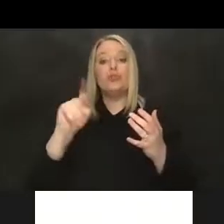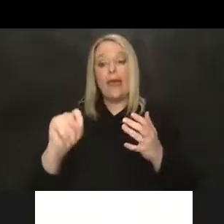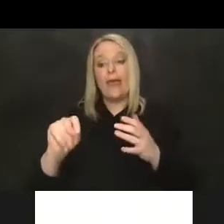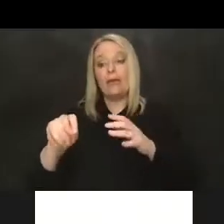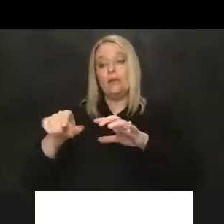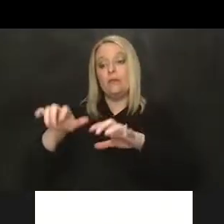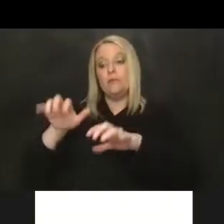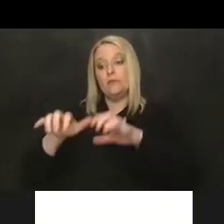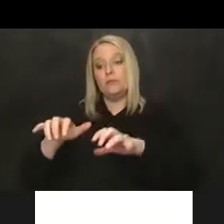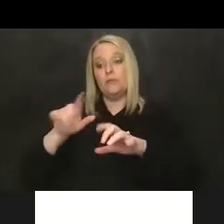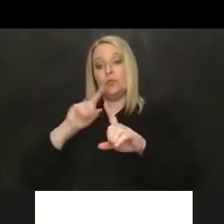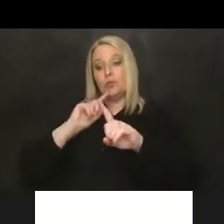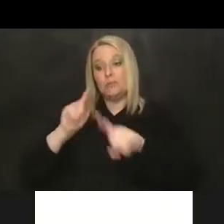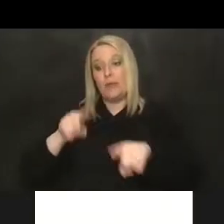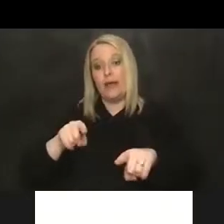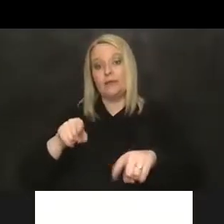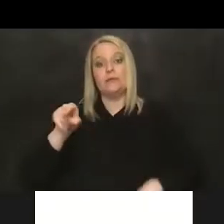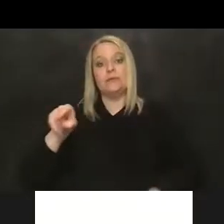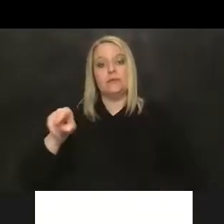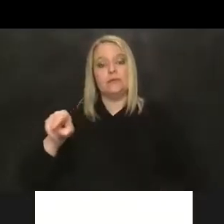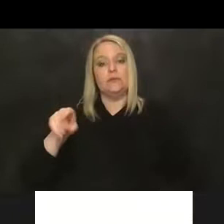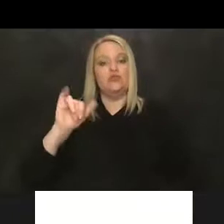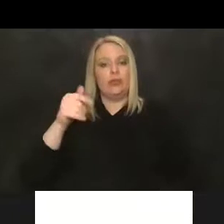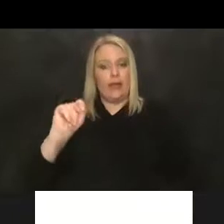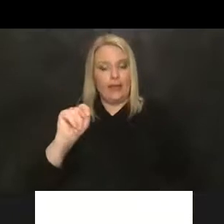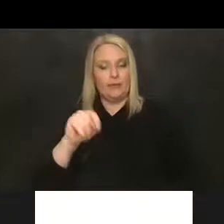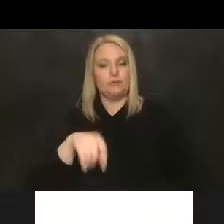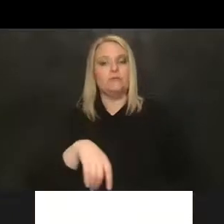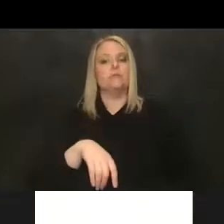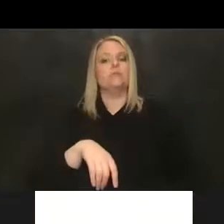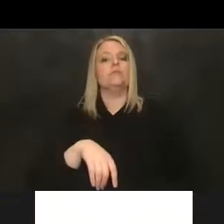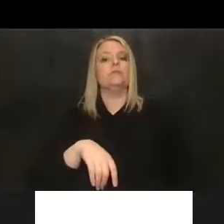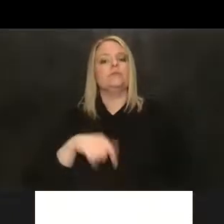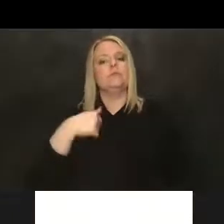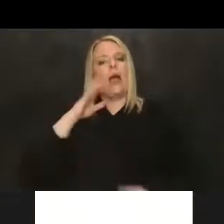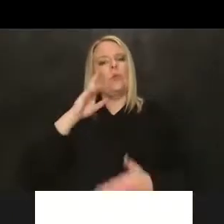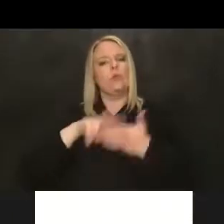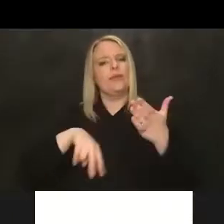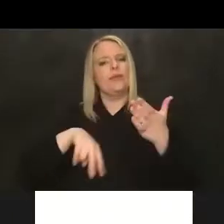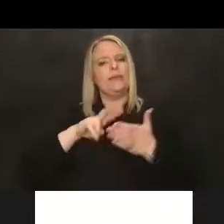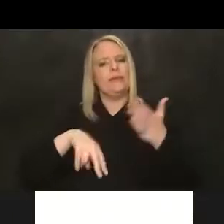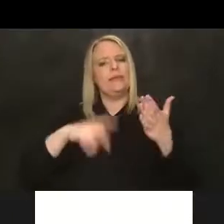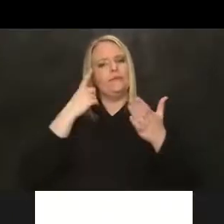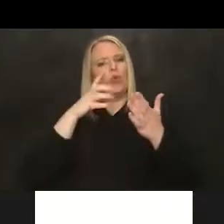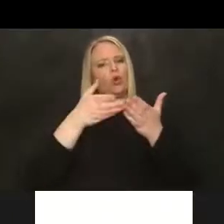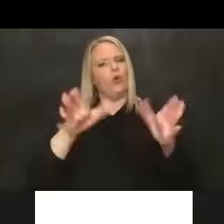response to the talk so far today in the chat, and then I will read that out for the group, so give